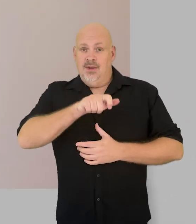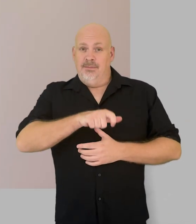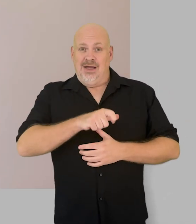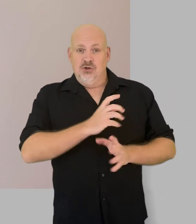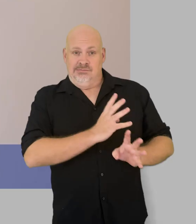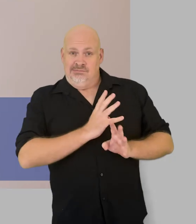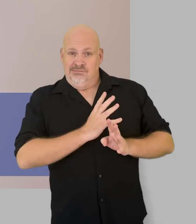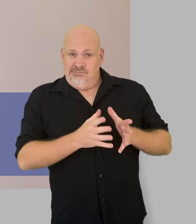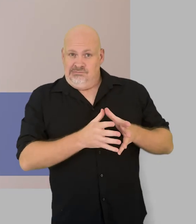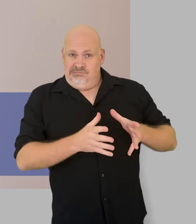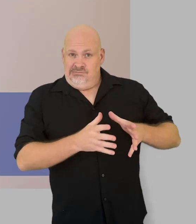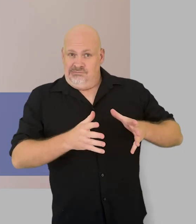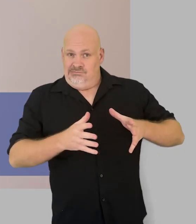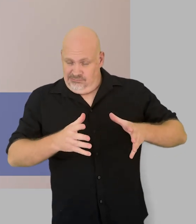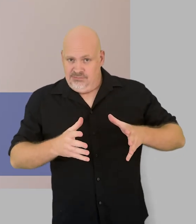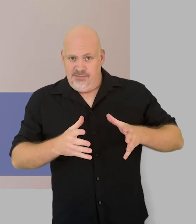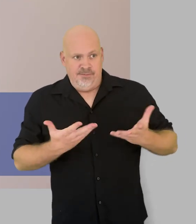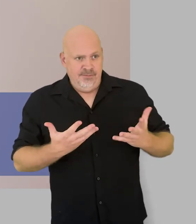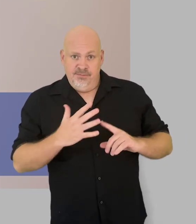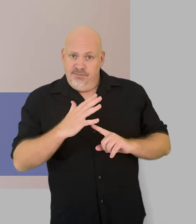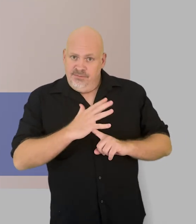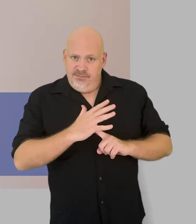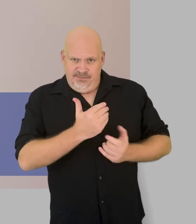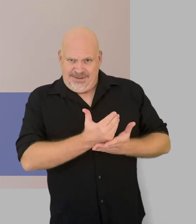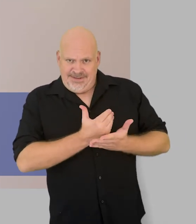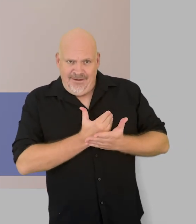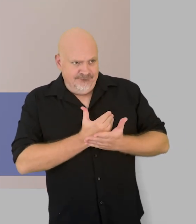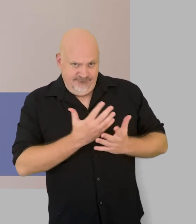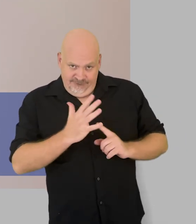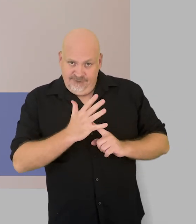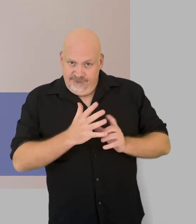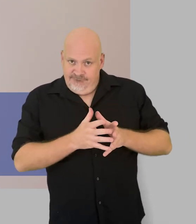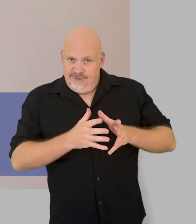We did a review looking at two papers published between 2010 and 2024